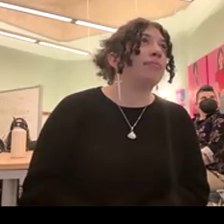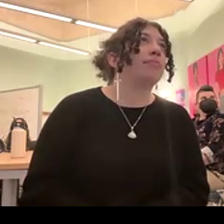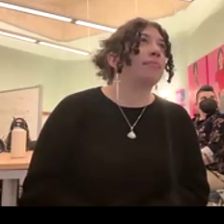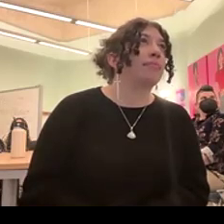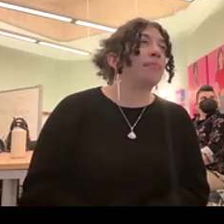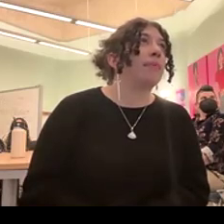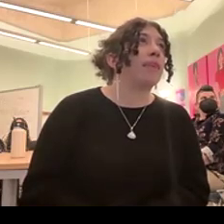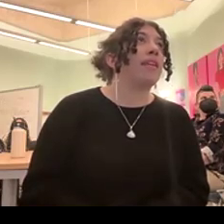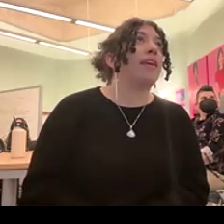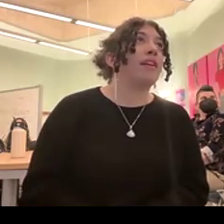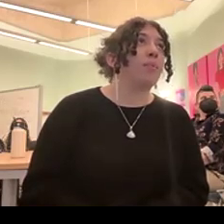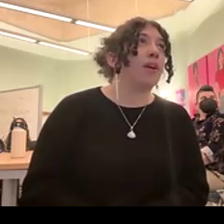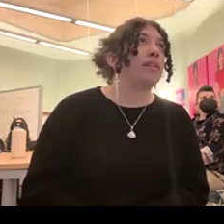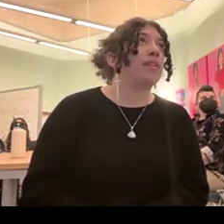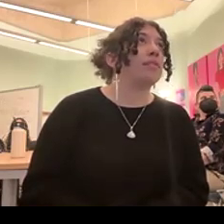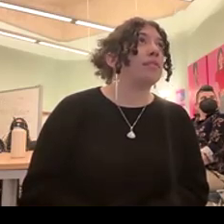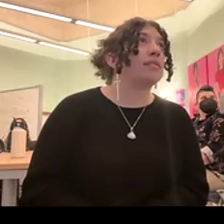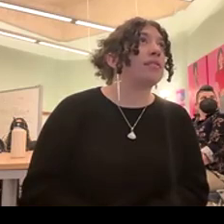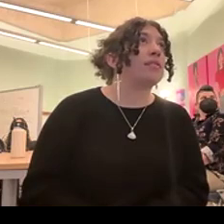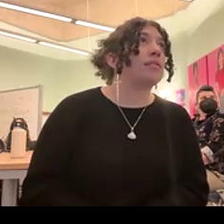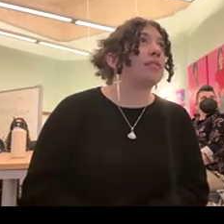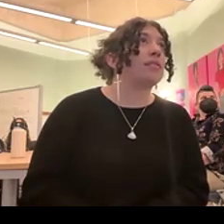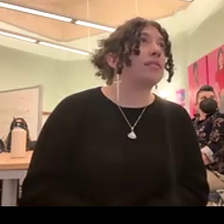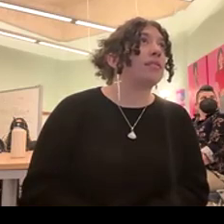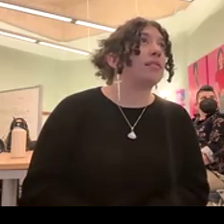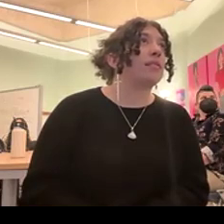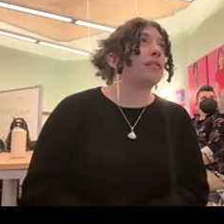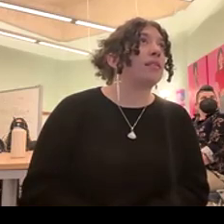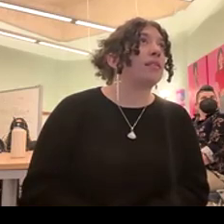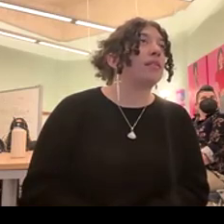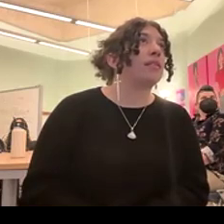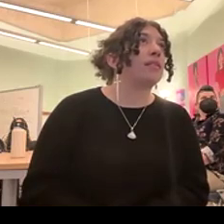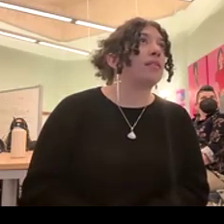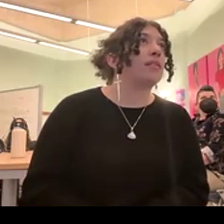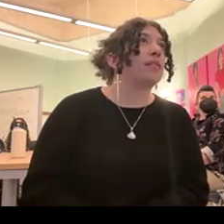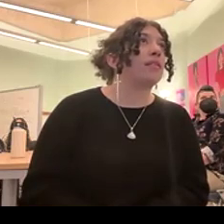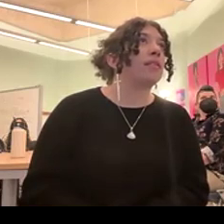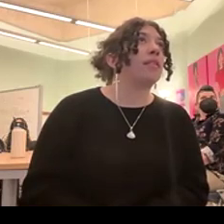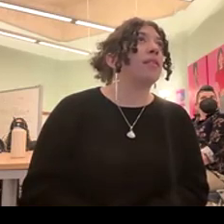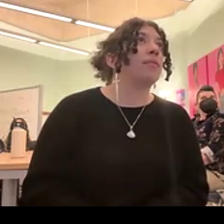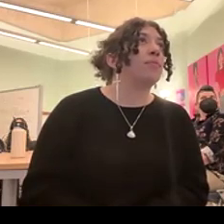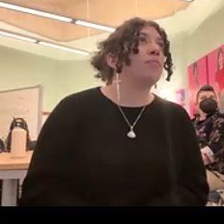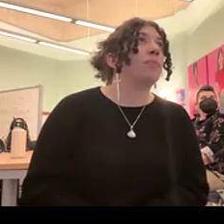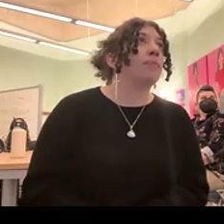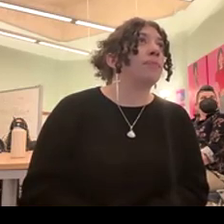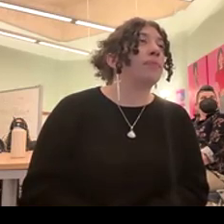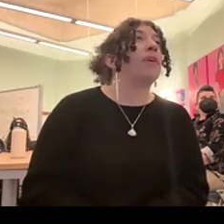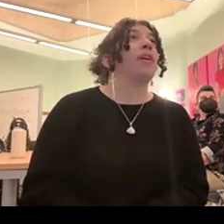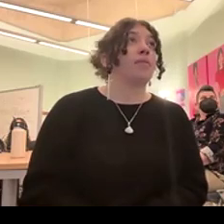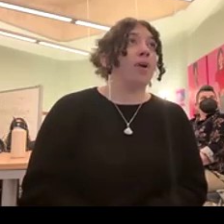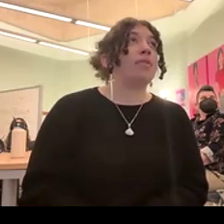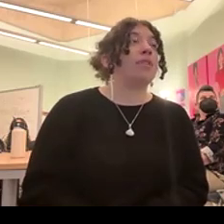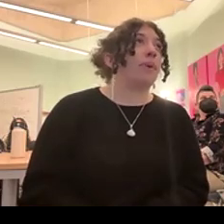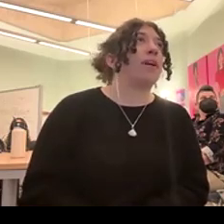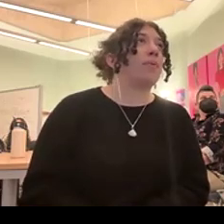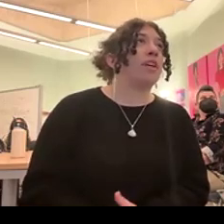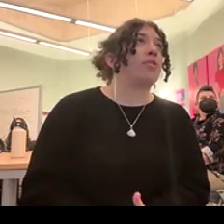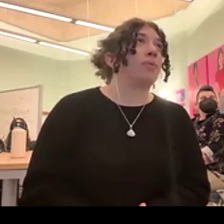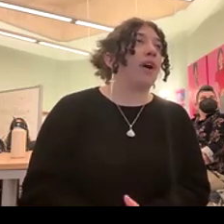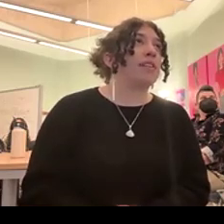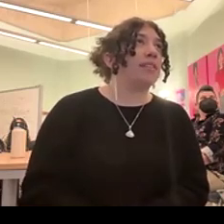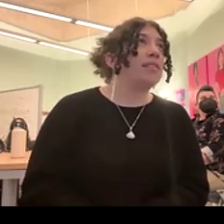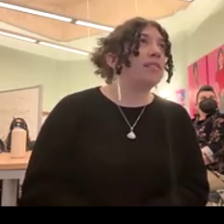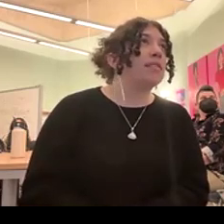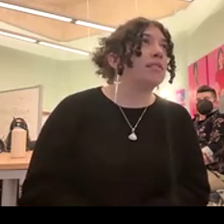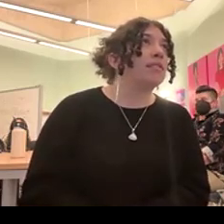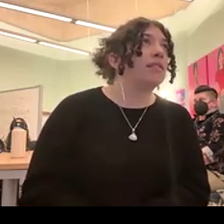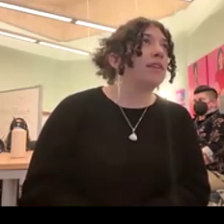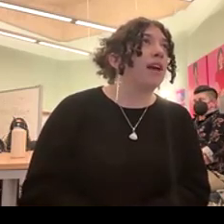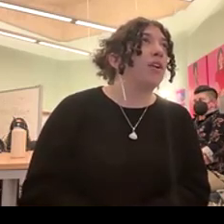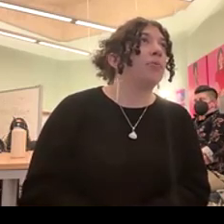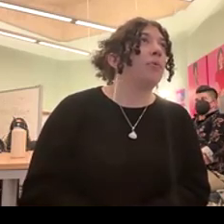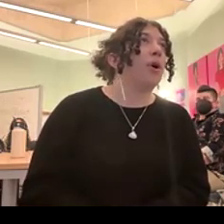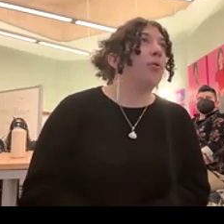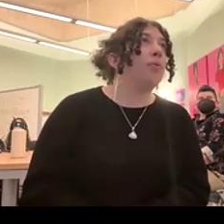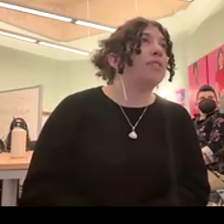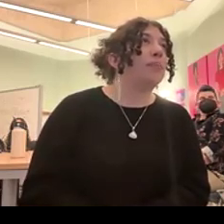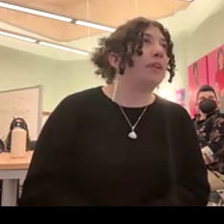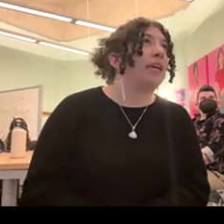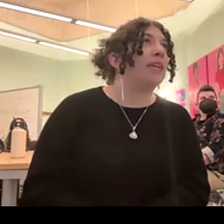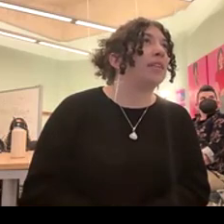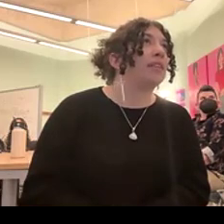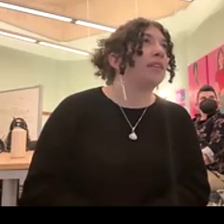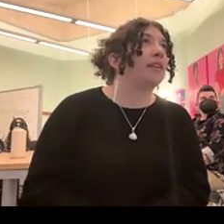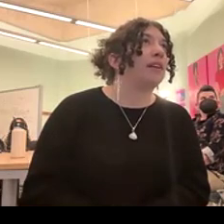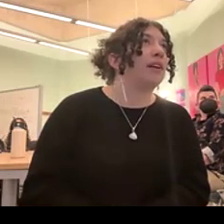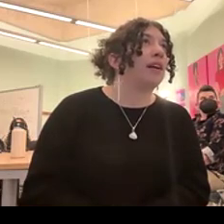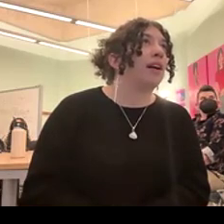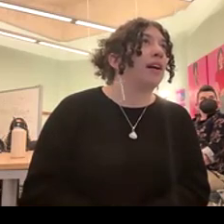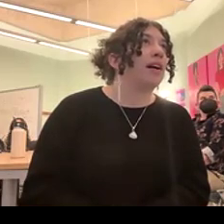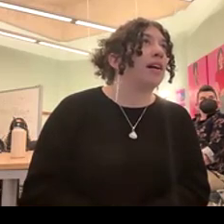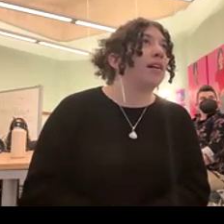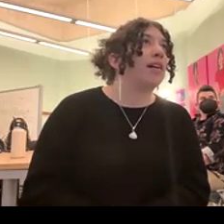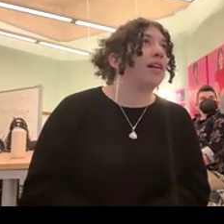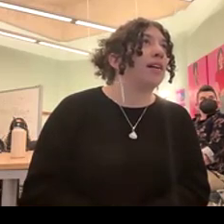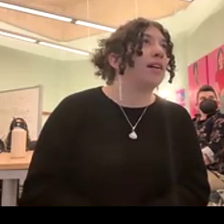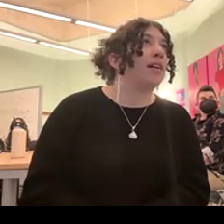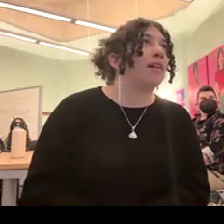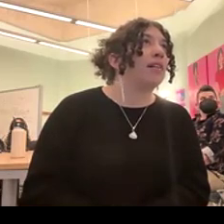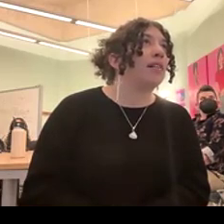In the interview process, [I'll say what I need] for communication access and I'll let them know. But typically,